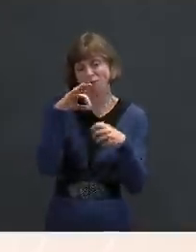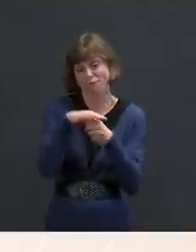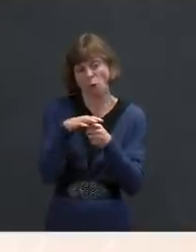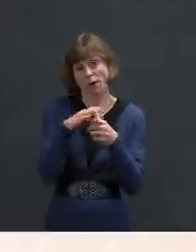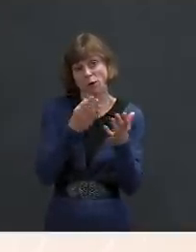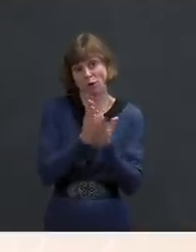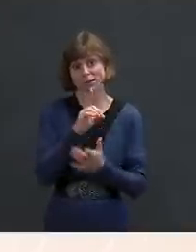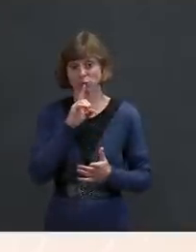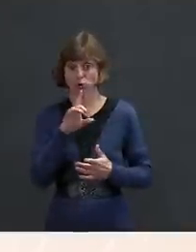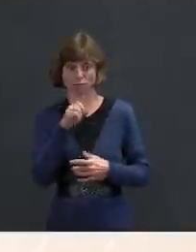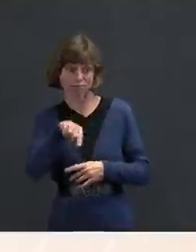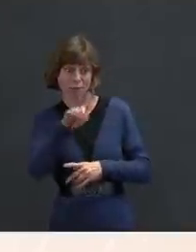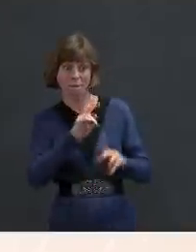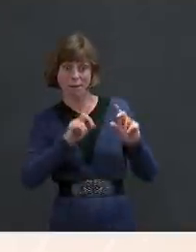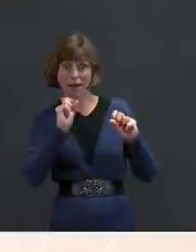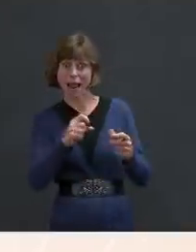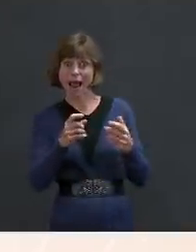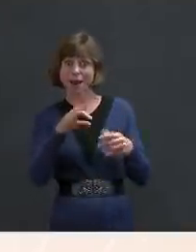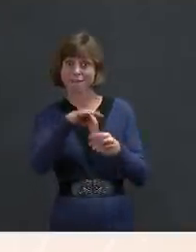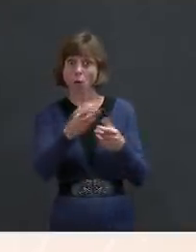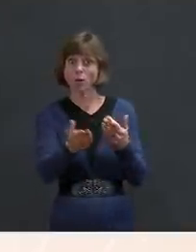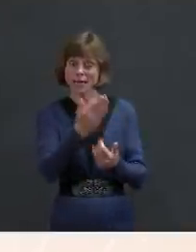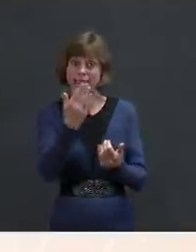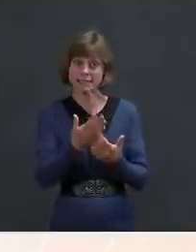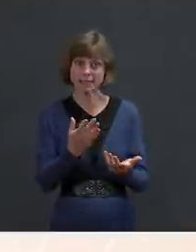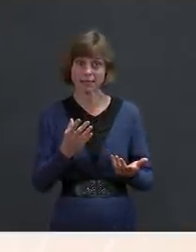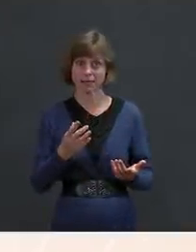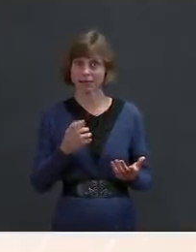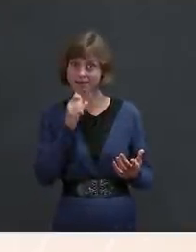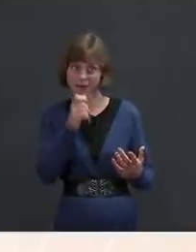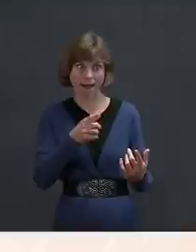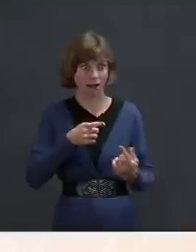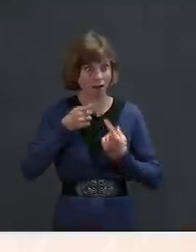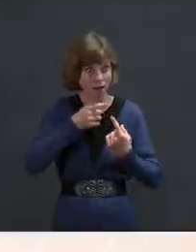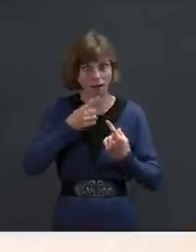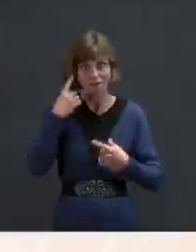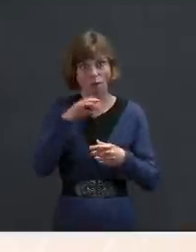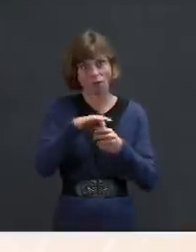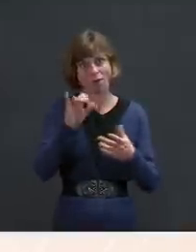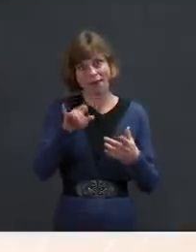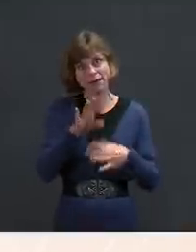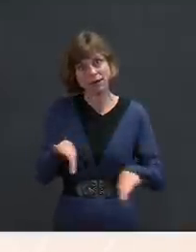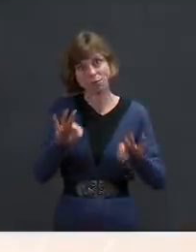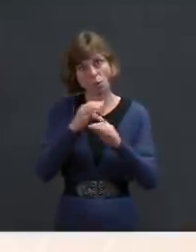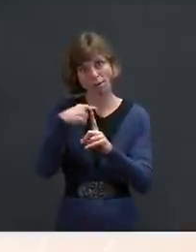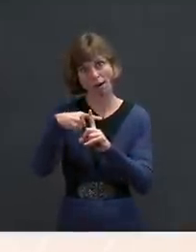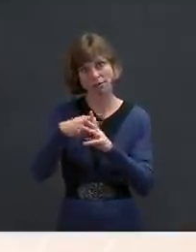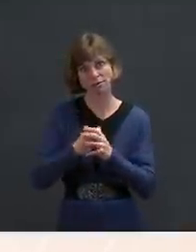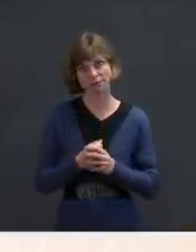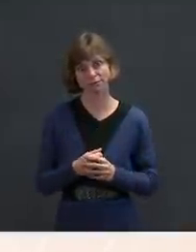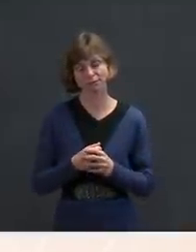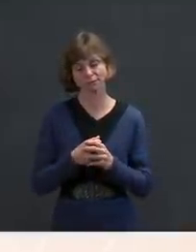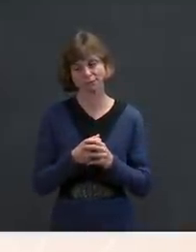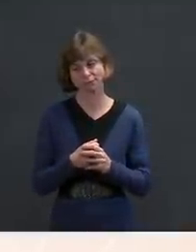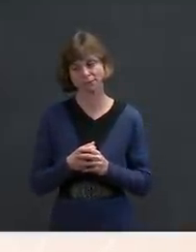to vote in the country, we feel is a positive step. The Press: So we'll circle back on that. Ms. Psaki: Okay. Ashley, go ahead. The Press: Thank you. I want to follow up on Governor Cuomo,